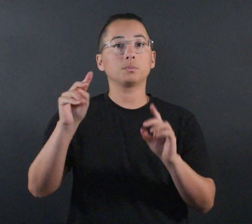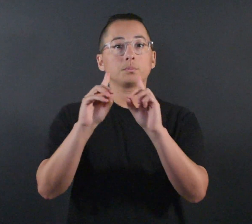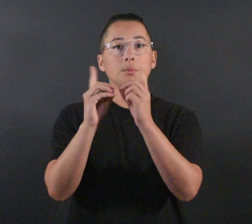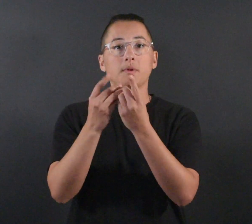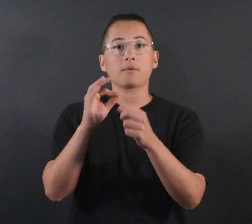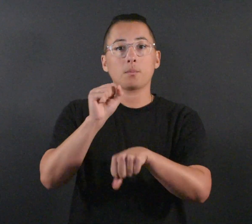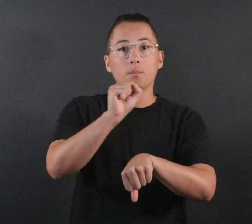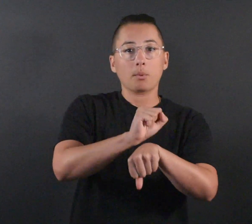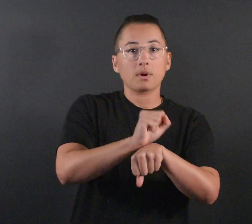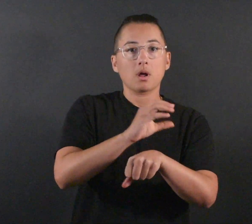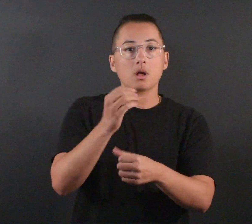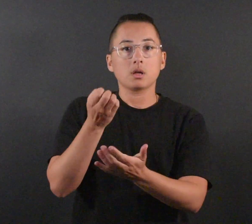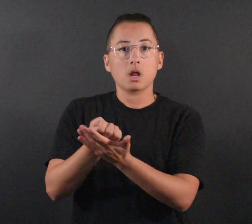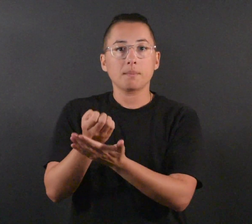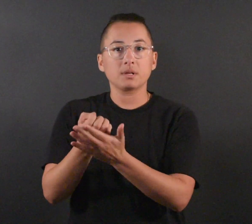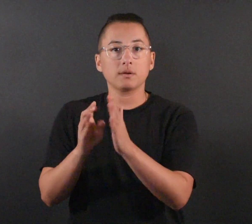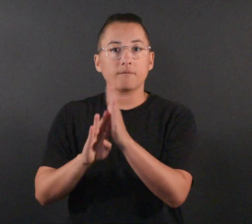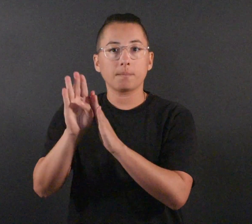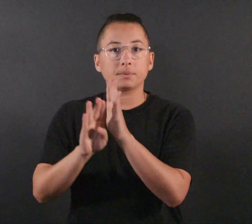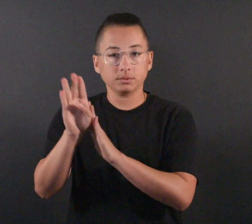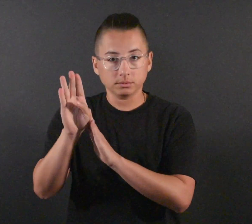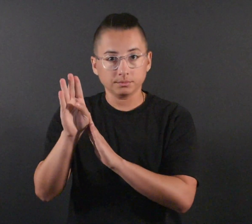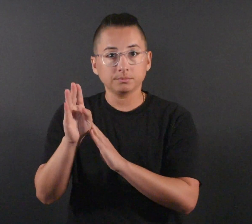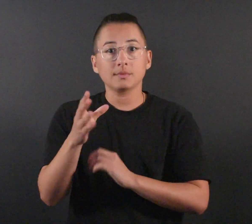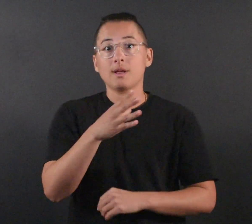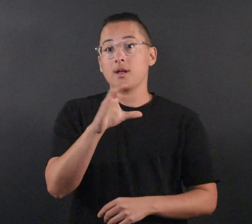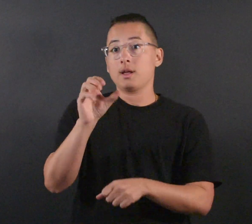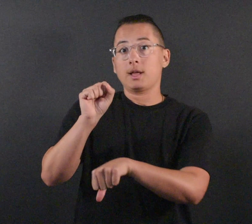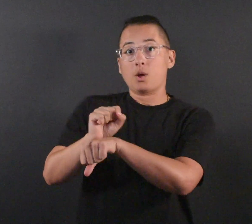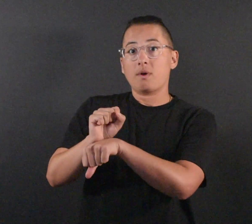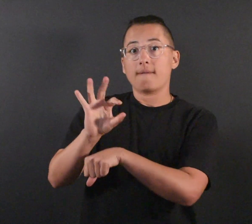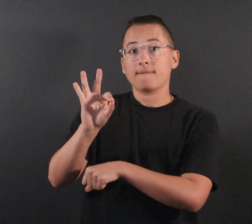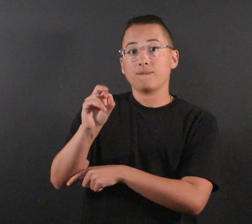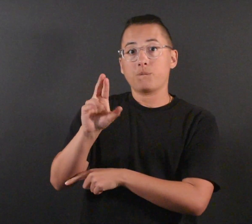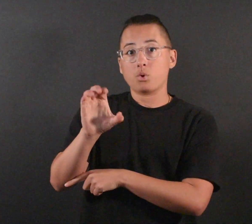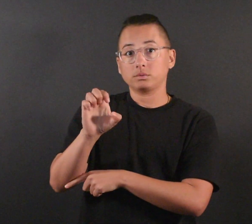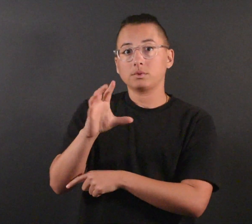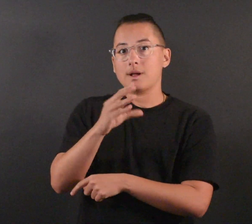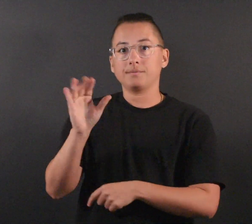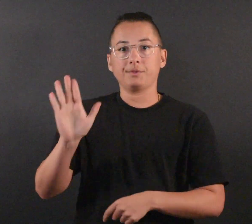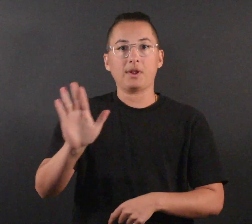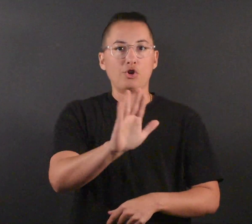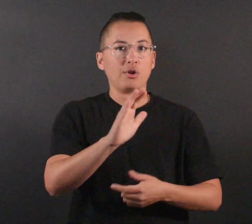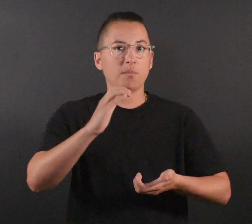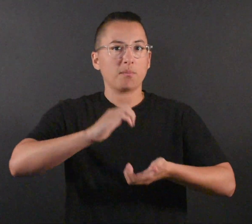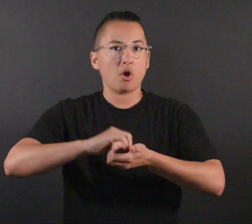The Minnesota Department of Employment and Economic Development, CareerForce,